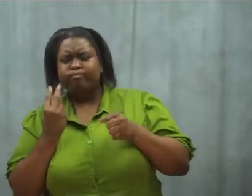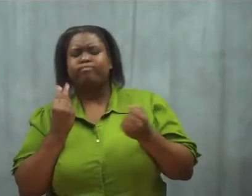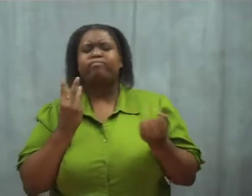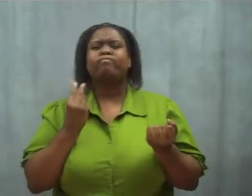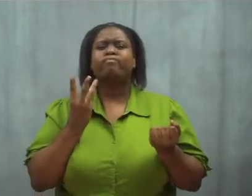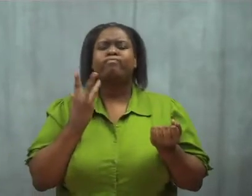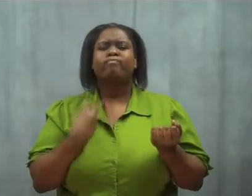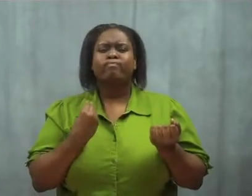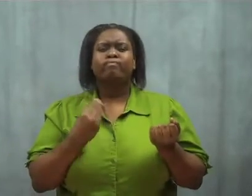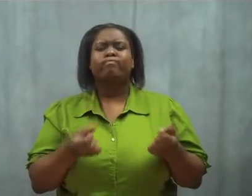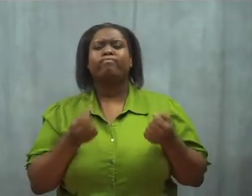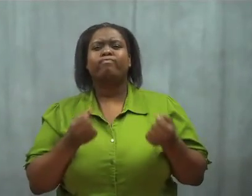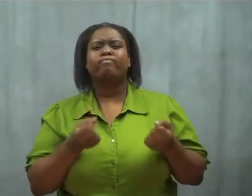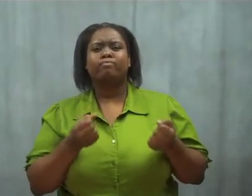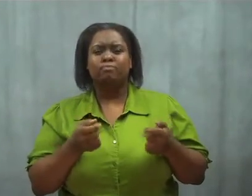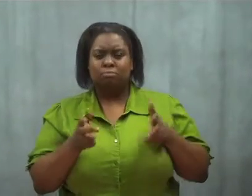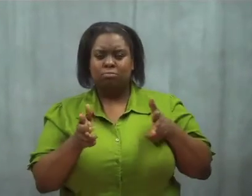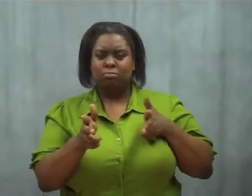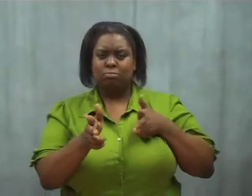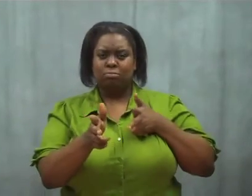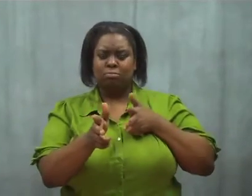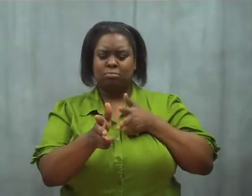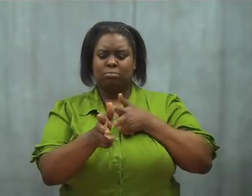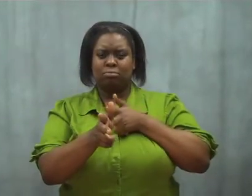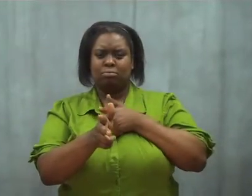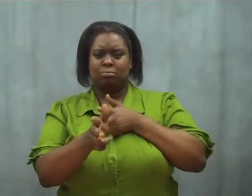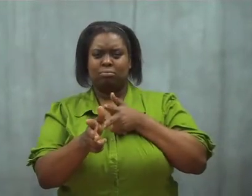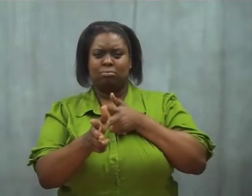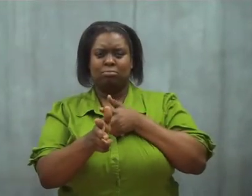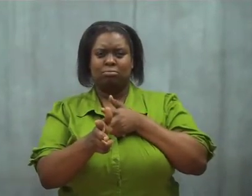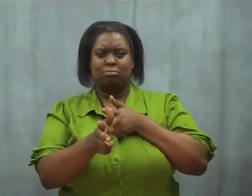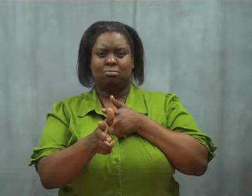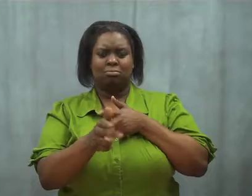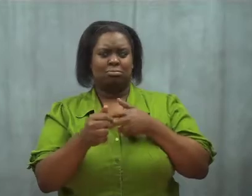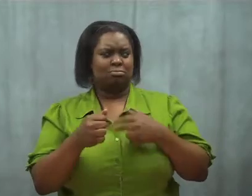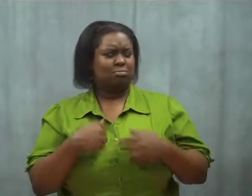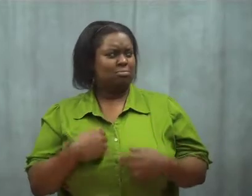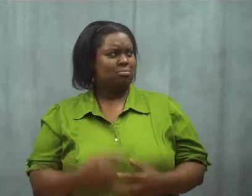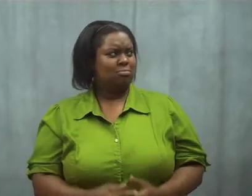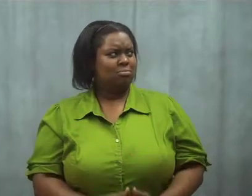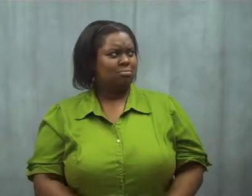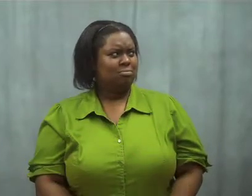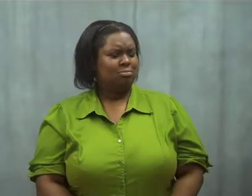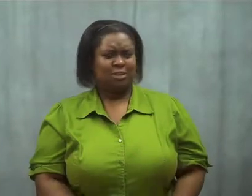Turned the blinker off, and the cop moved to the right lane behind us.